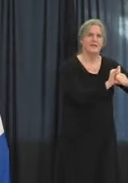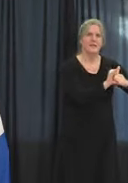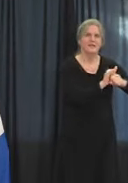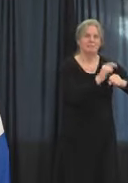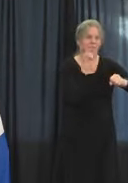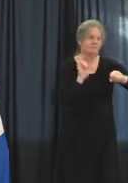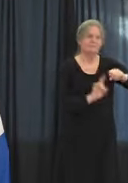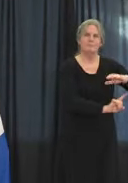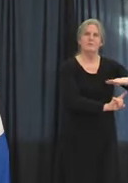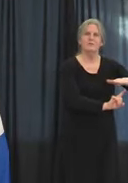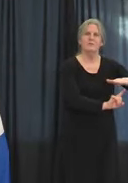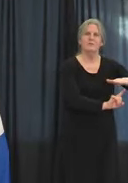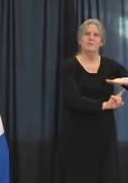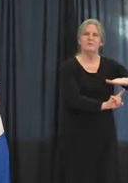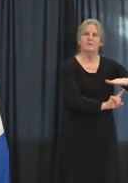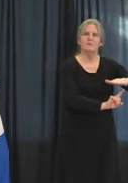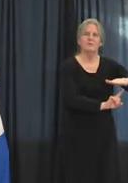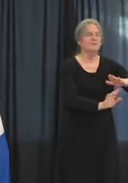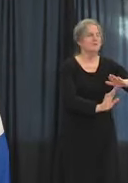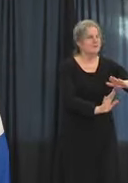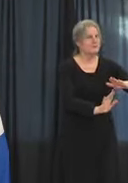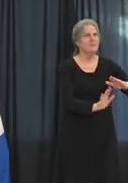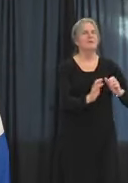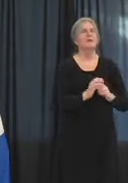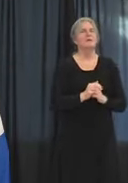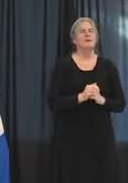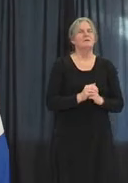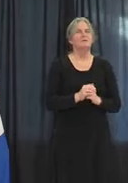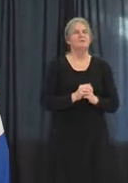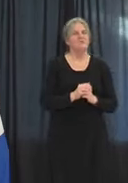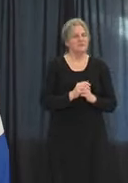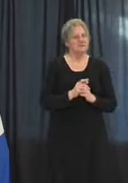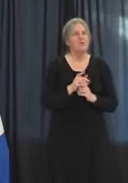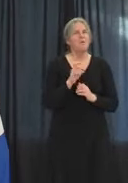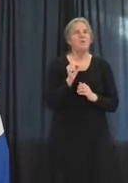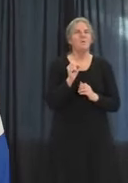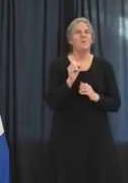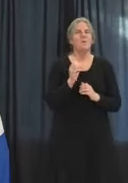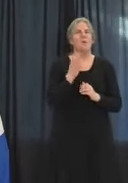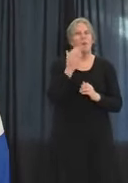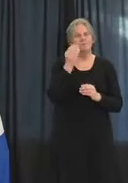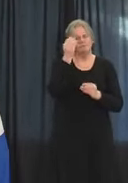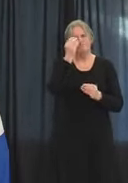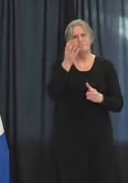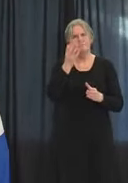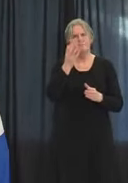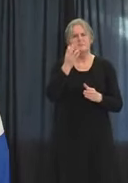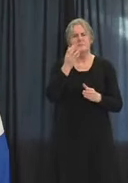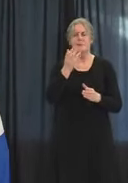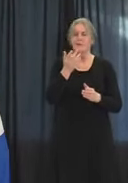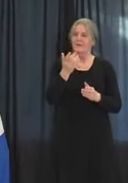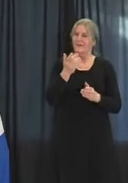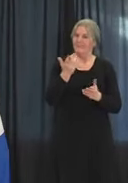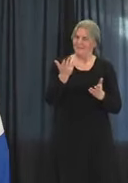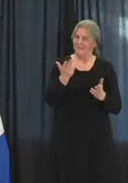Information is available on Yukon.ca. The message should be very friendly as well.